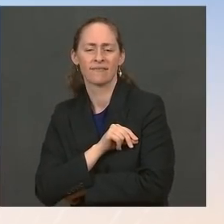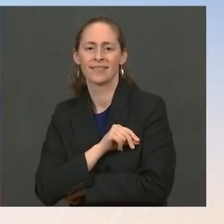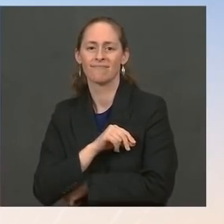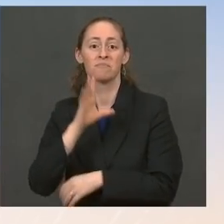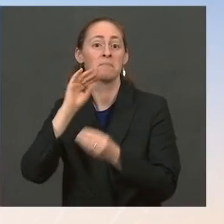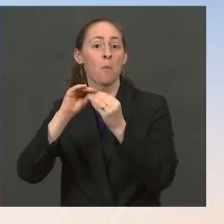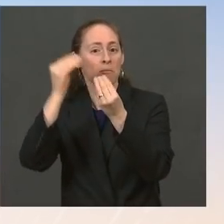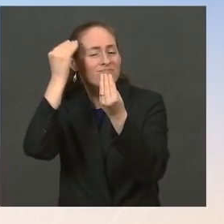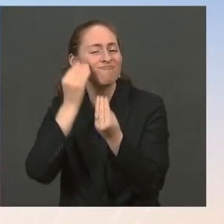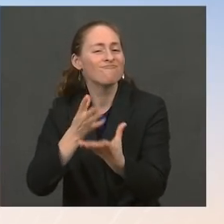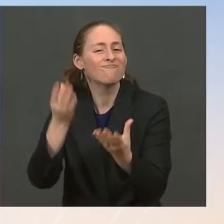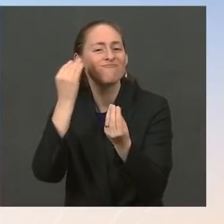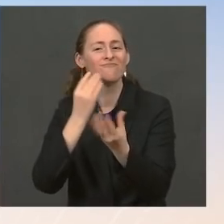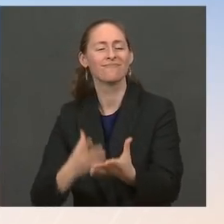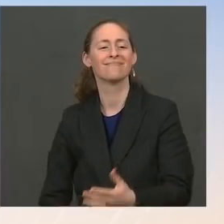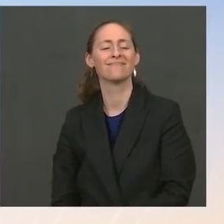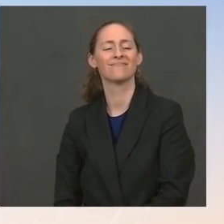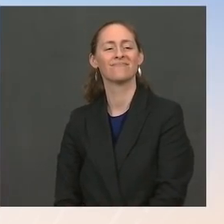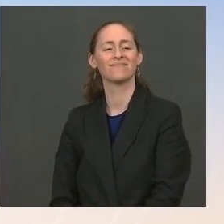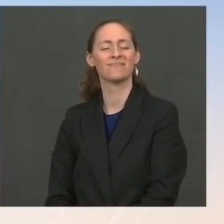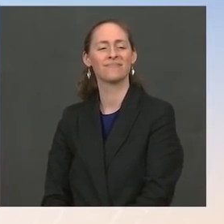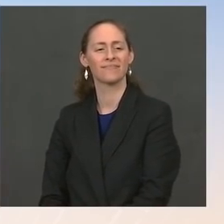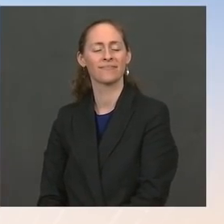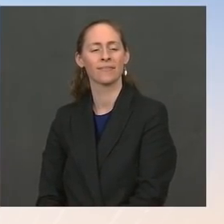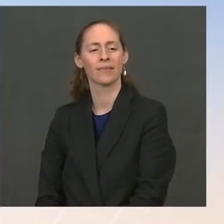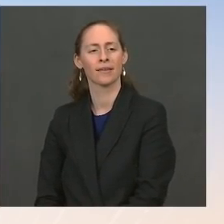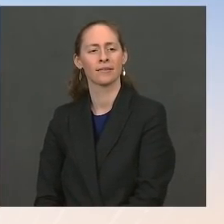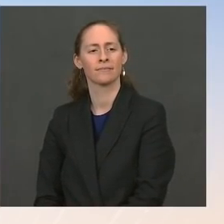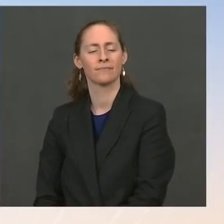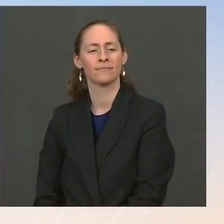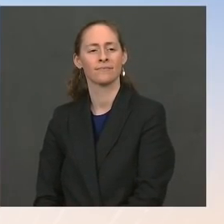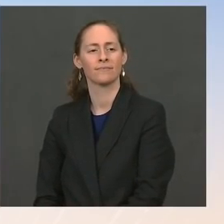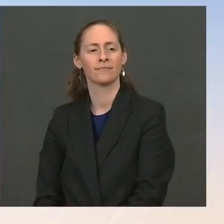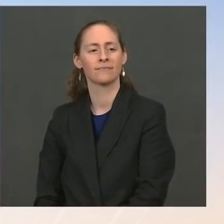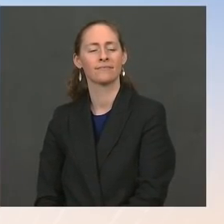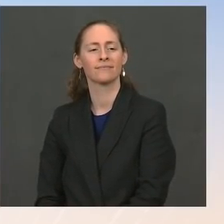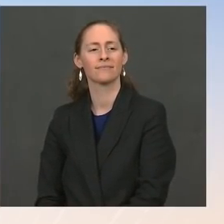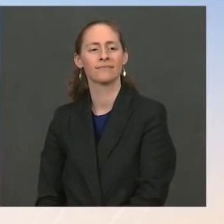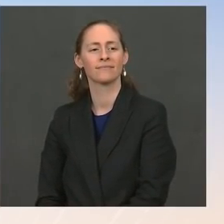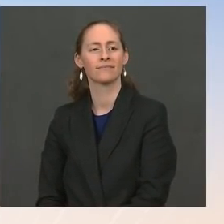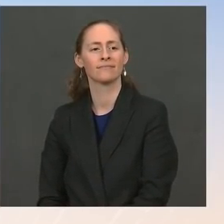don't worry, I will not do that again -- on supply chains yesterday. Today, we have new data from Freightos,